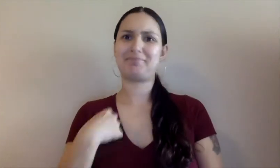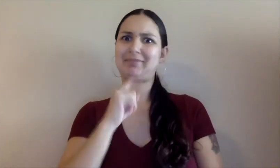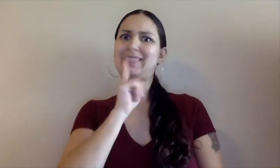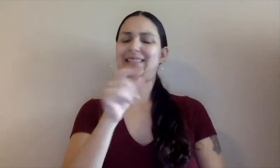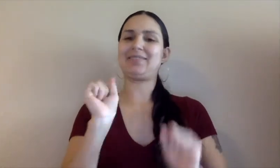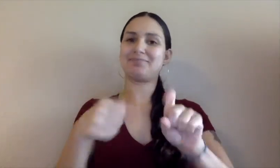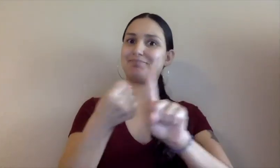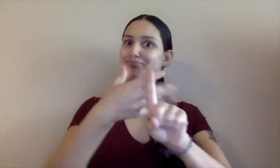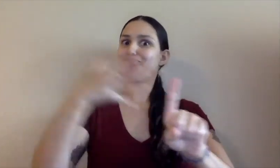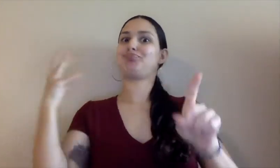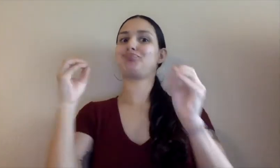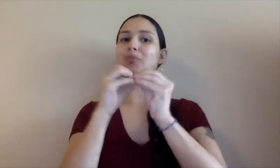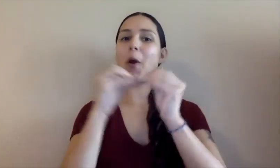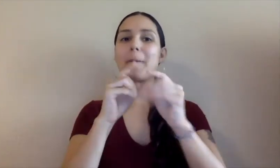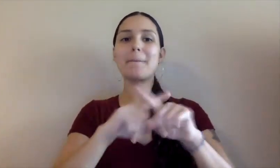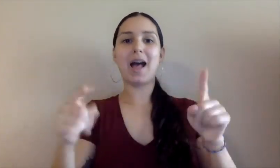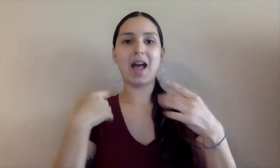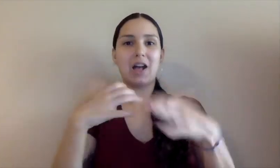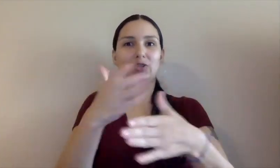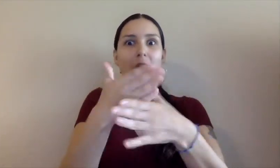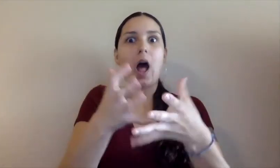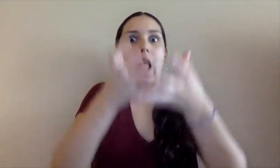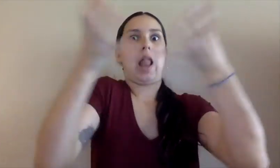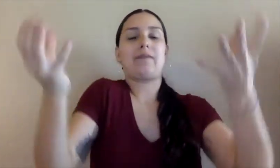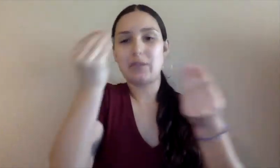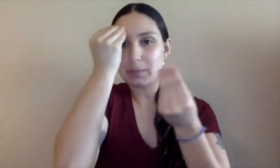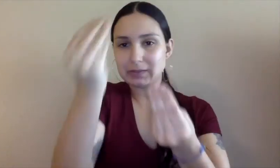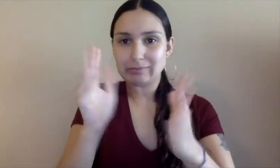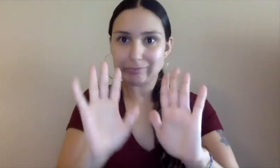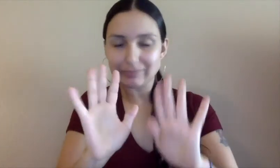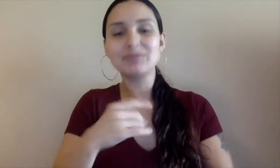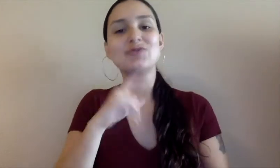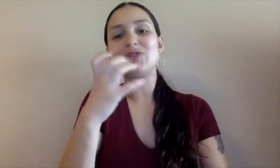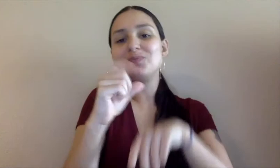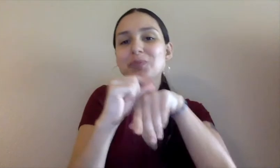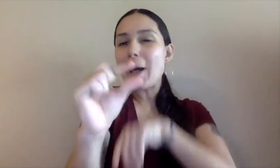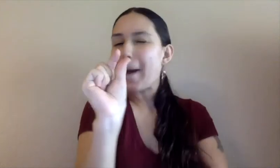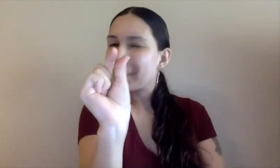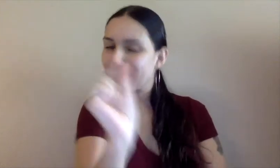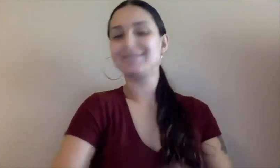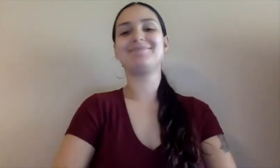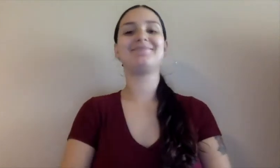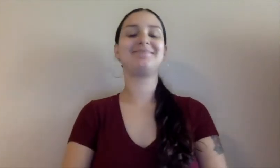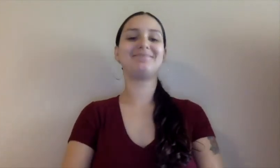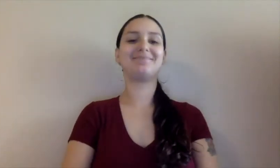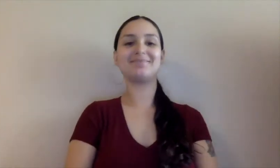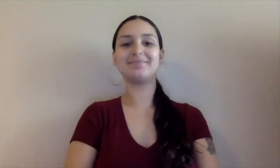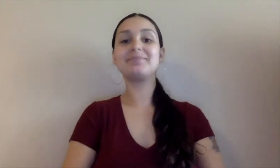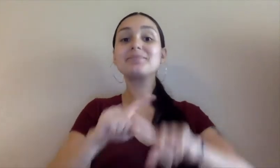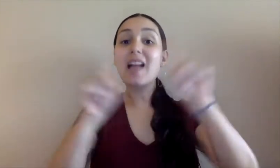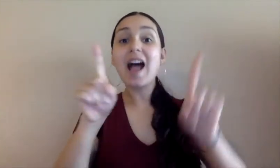We could expand more, but I don’t want to share too much information. Just want to give you a bit today!